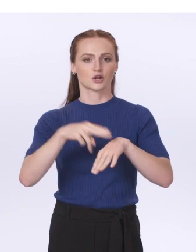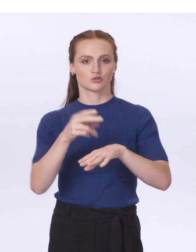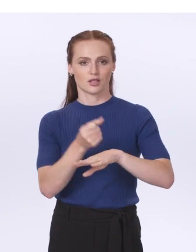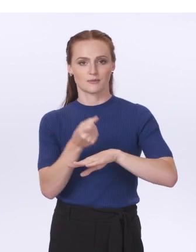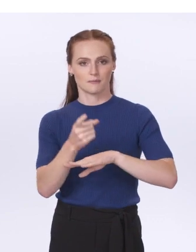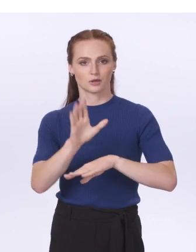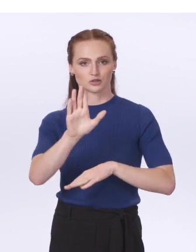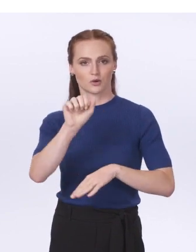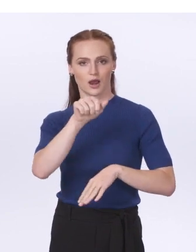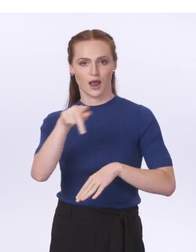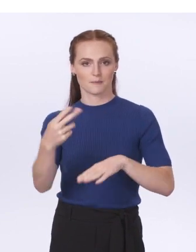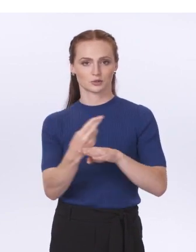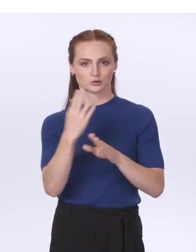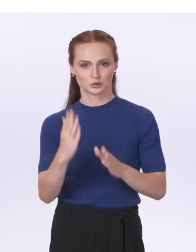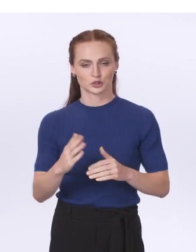Let's recap the launches this year.